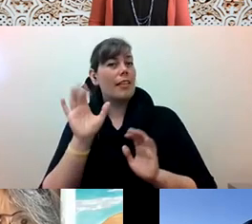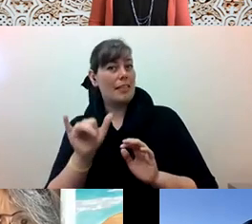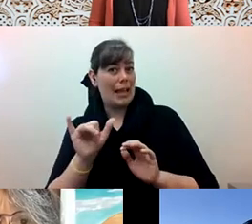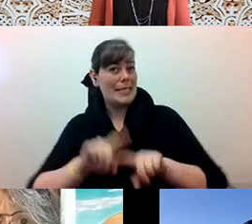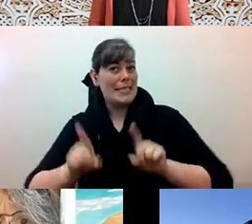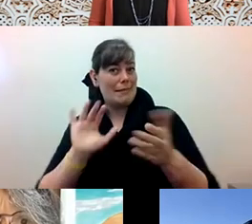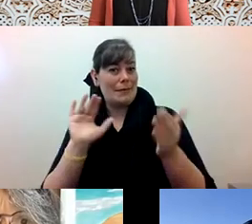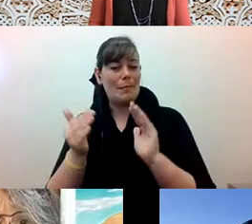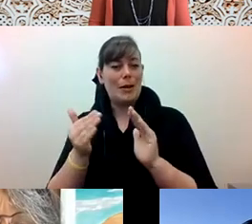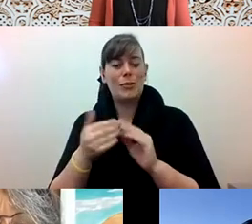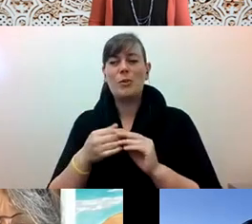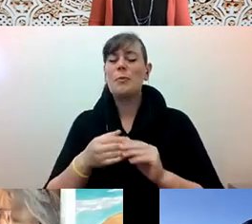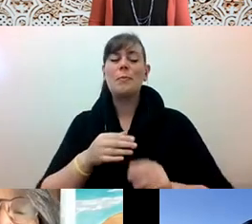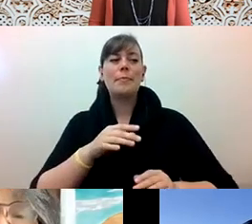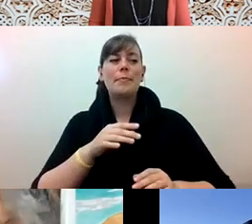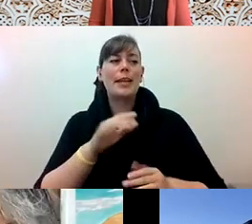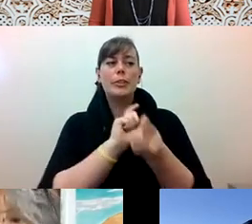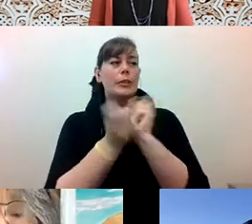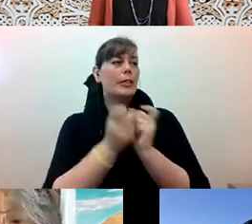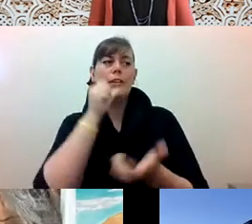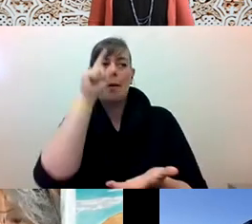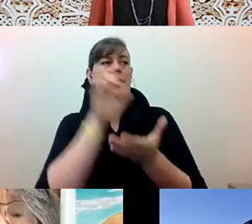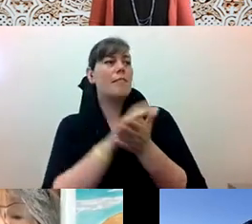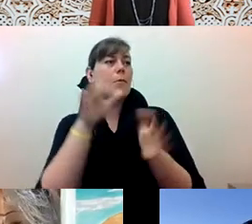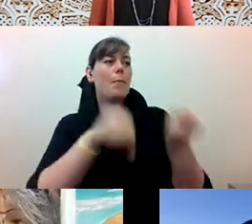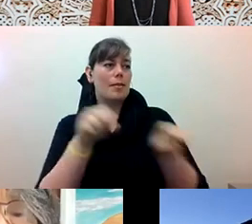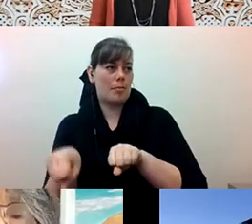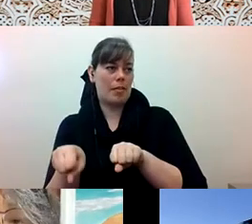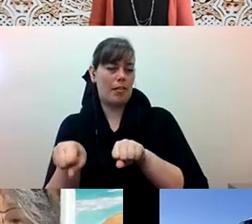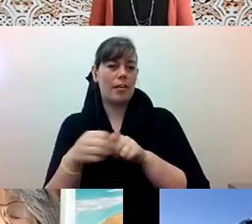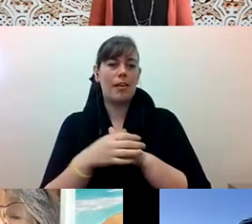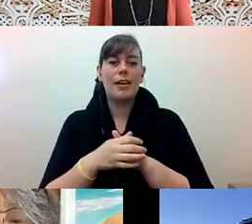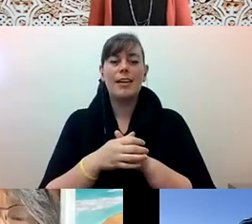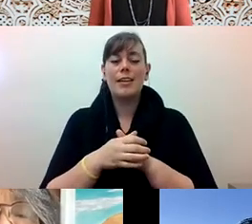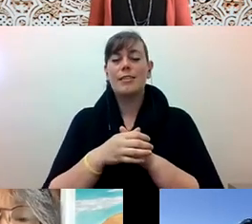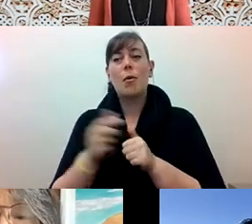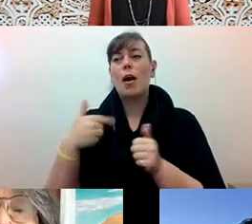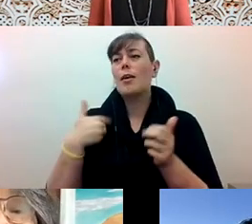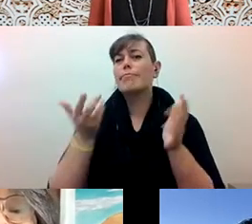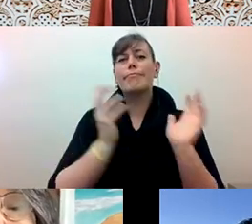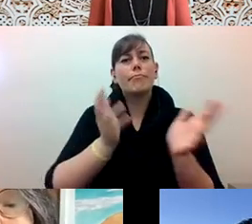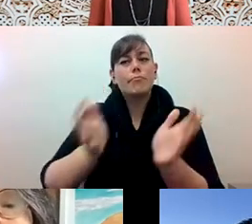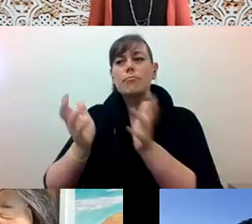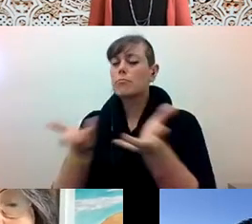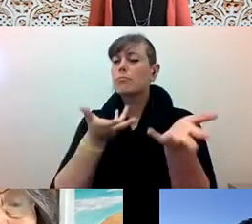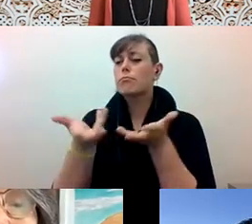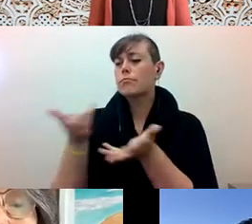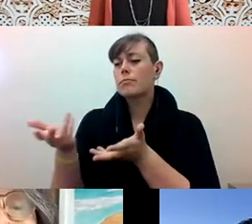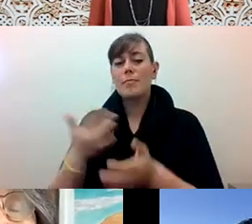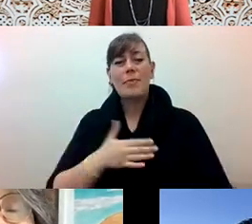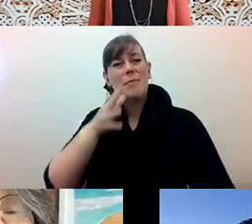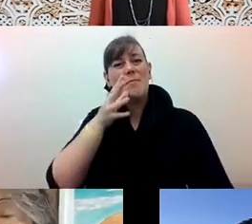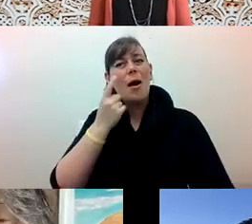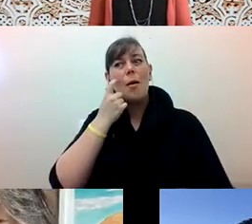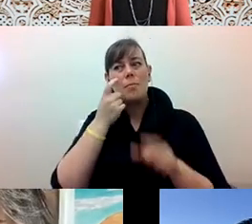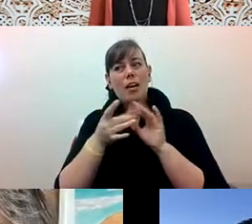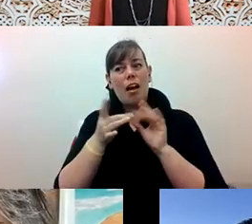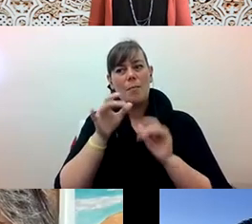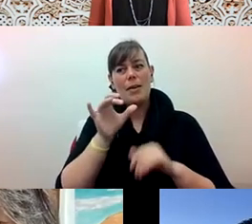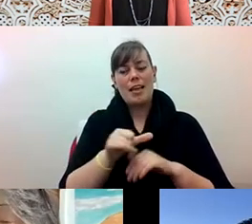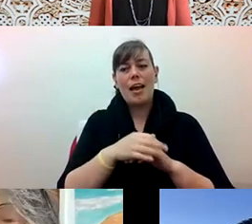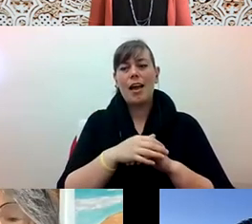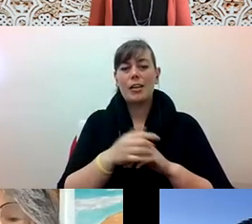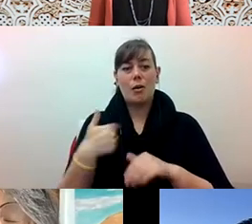Alex Tom he/him: they don't believe it's possible. So... so when you're talking to people I'm like oh wait I... because my mom even said that like I work at this Chinese Progressive Association